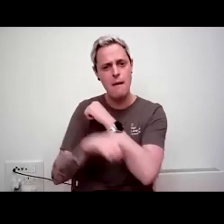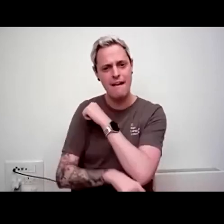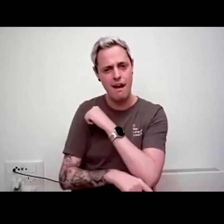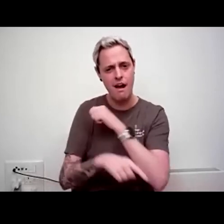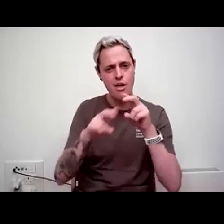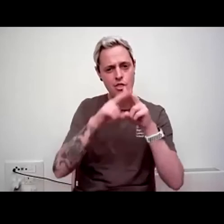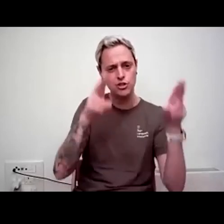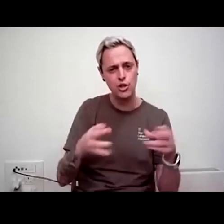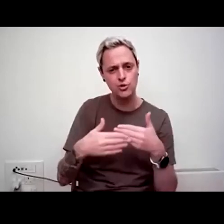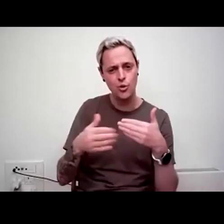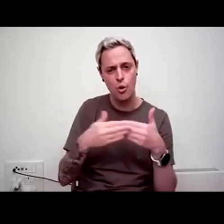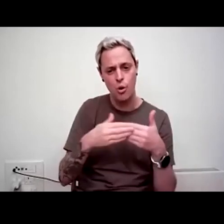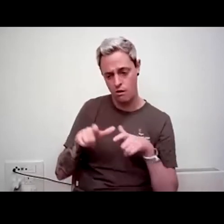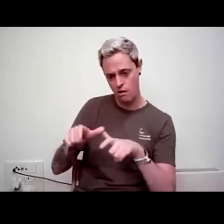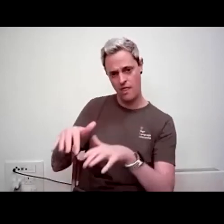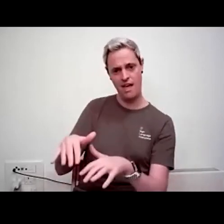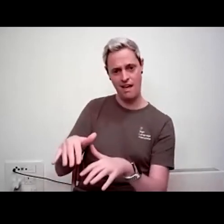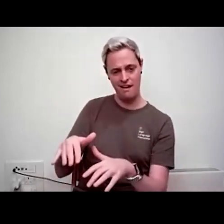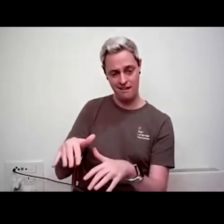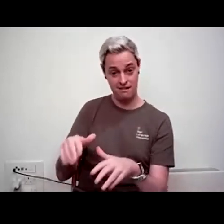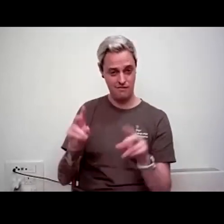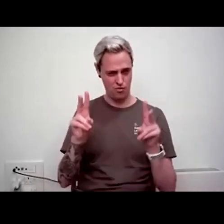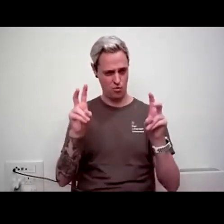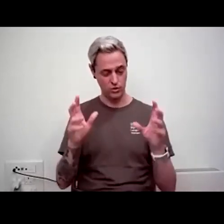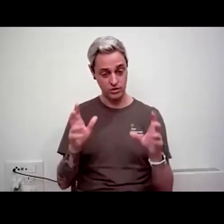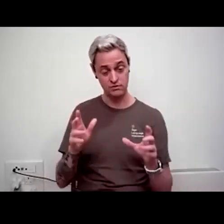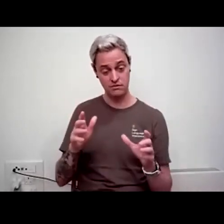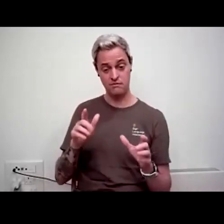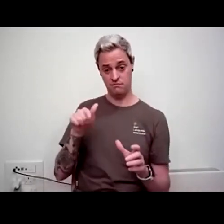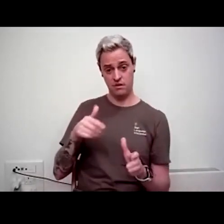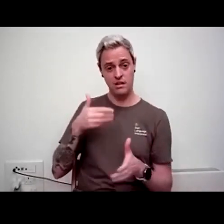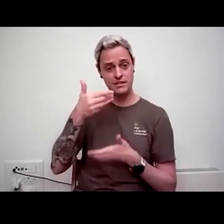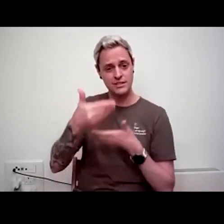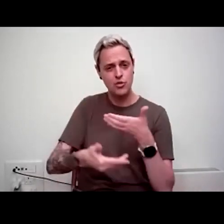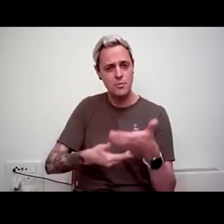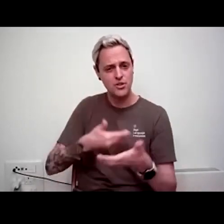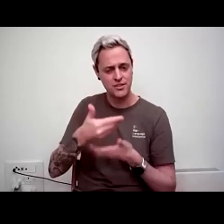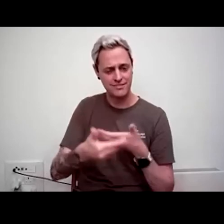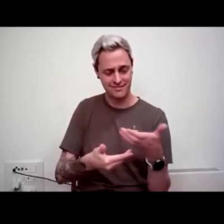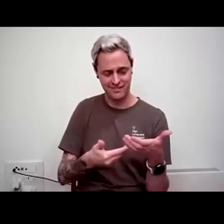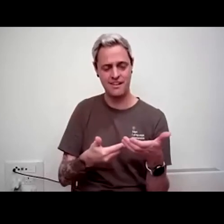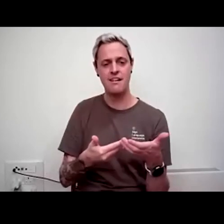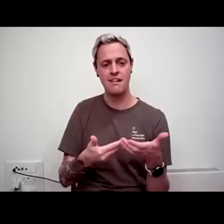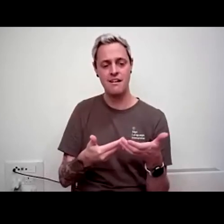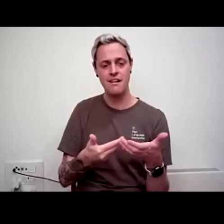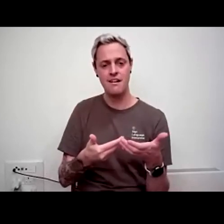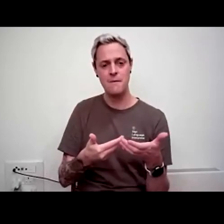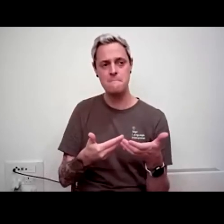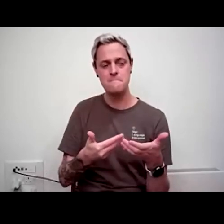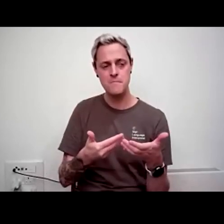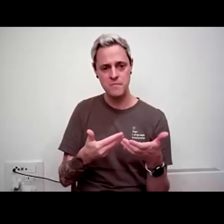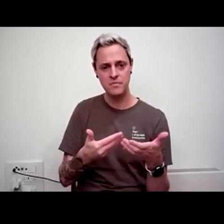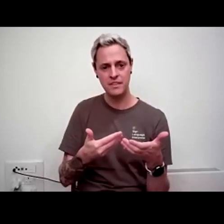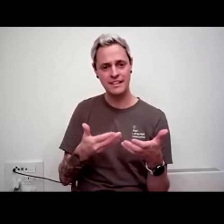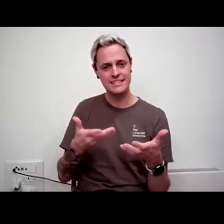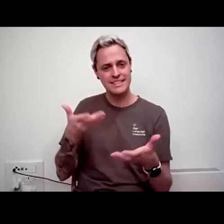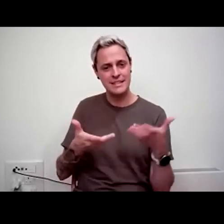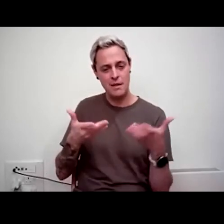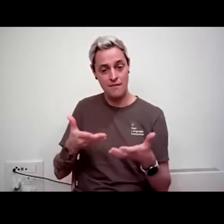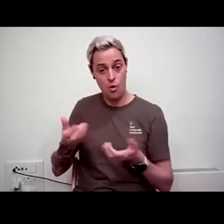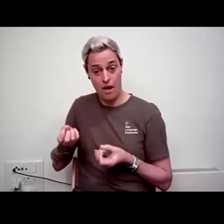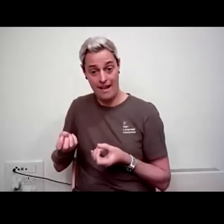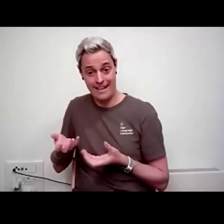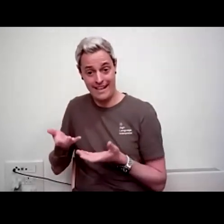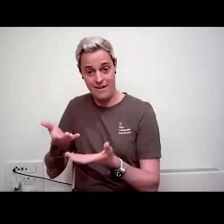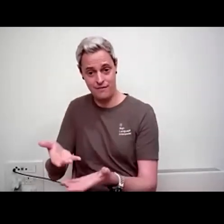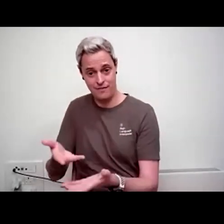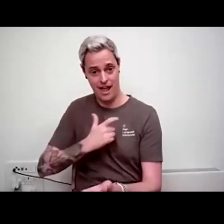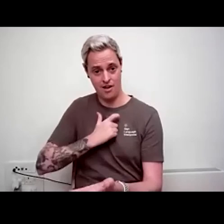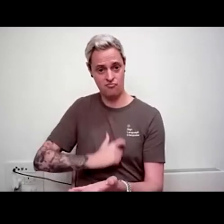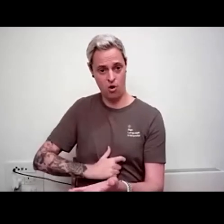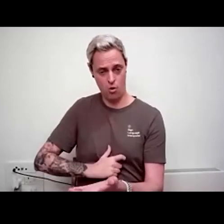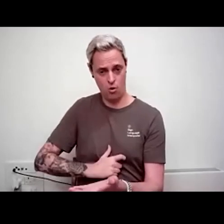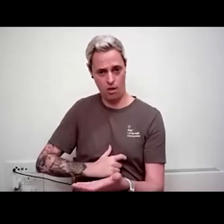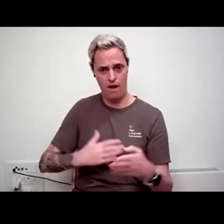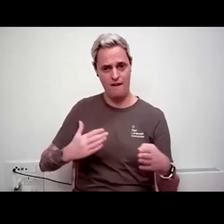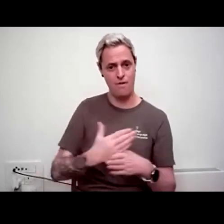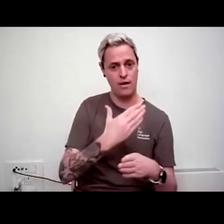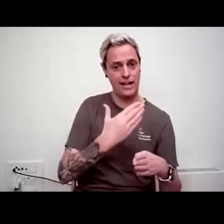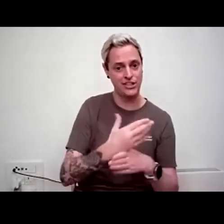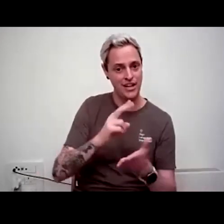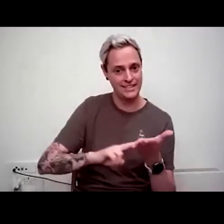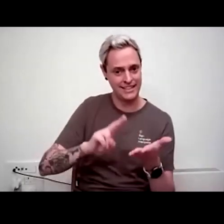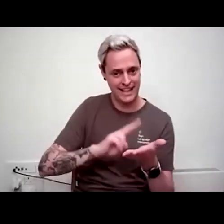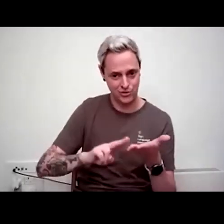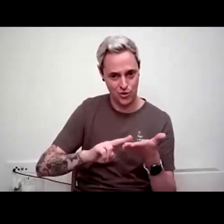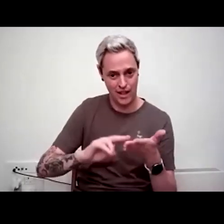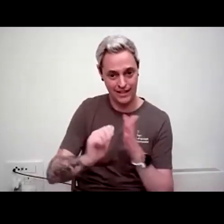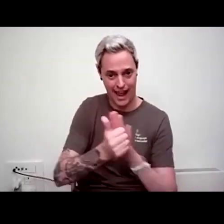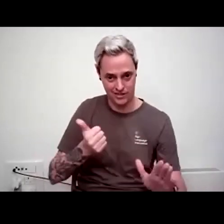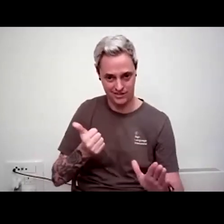and I quote Brian, that "this description falls to the temptation to equate gift and role, vocation and natural talent", end quote.